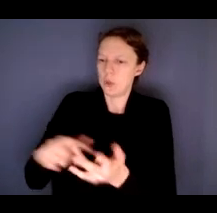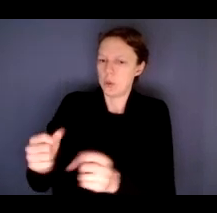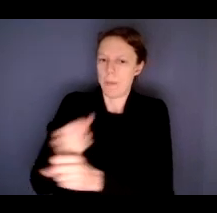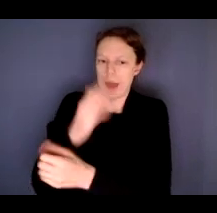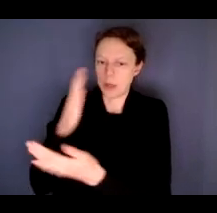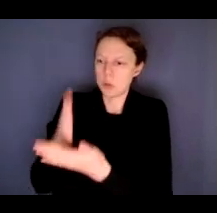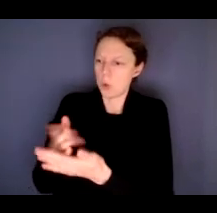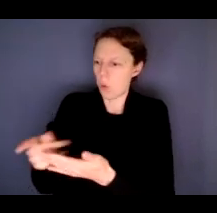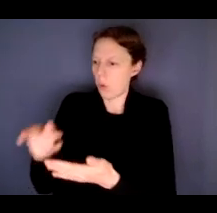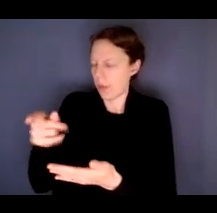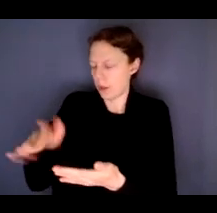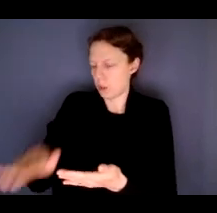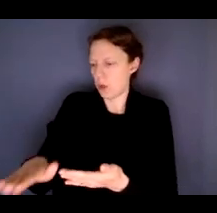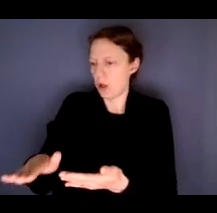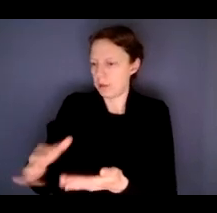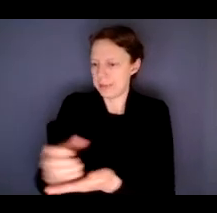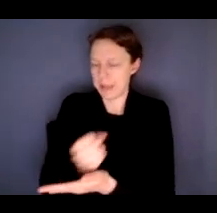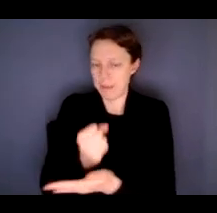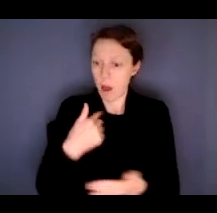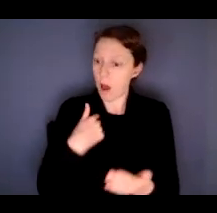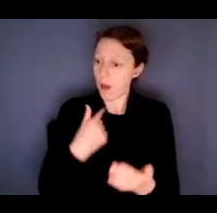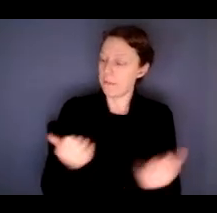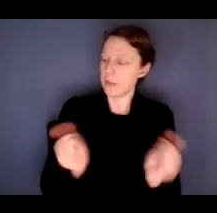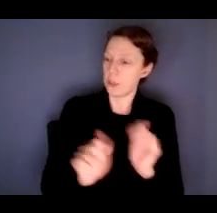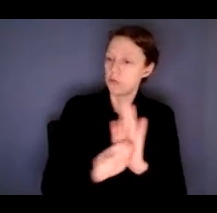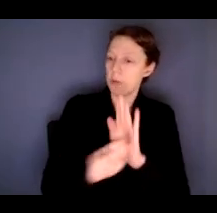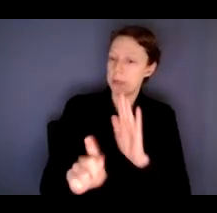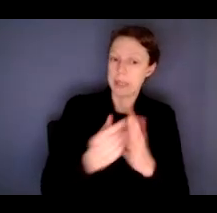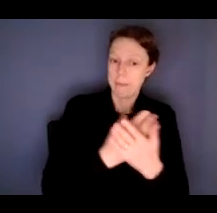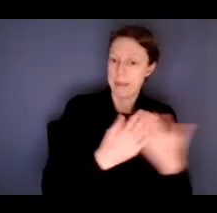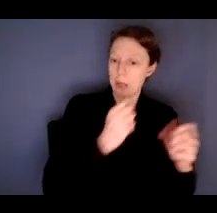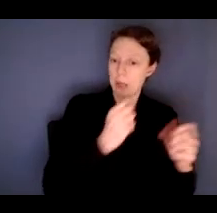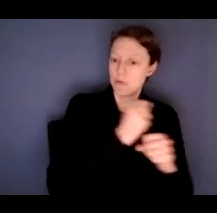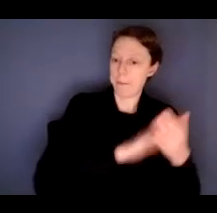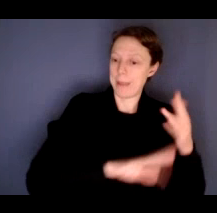relation to a s 113 application, particularly they were seeking the child come and live with